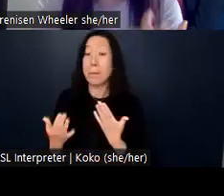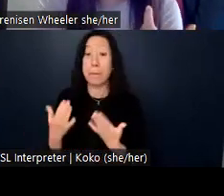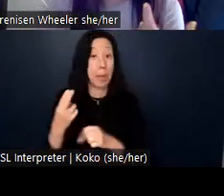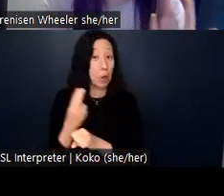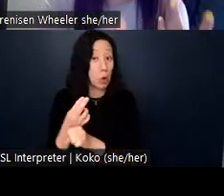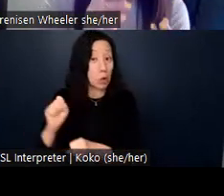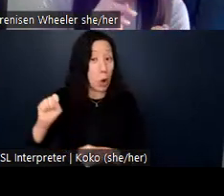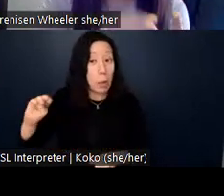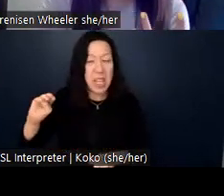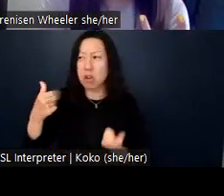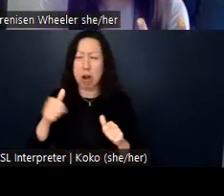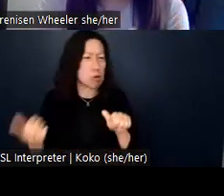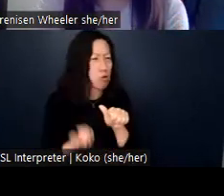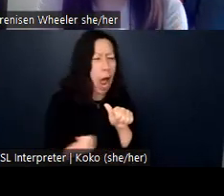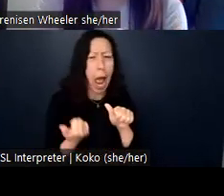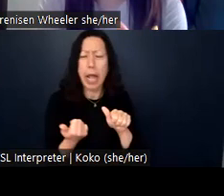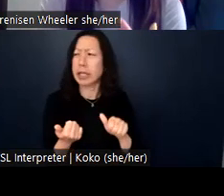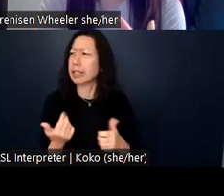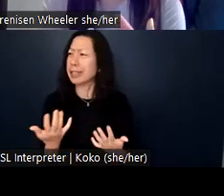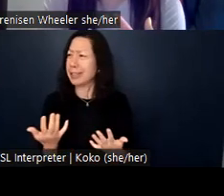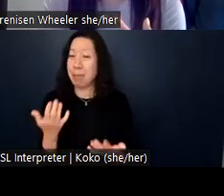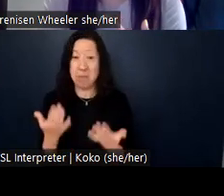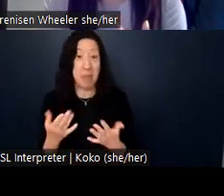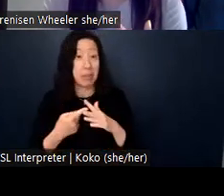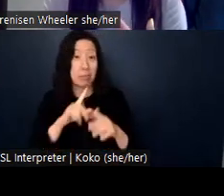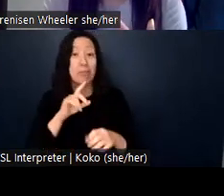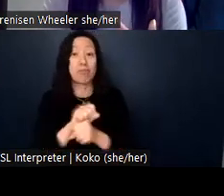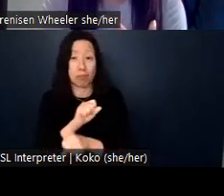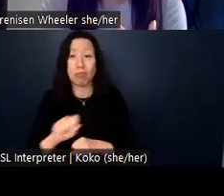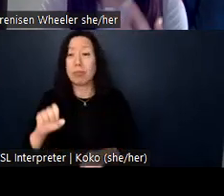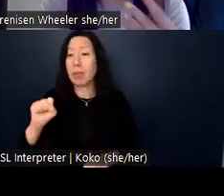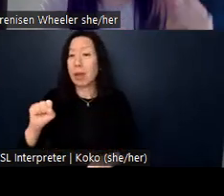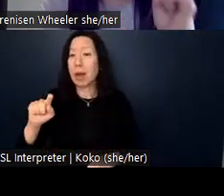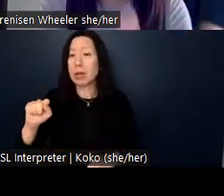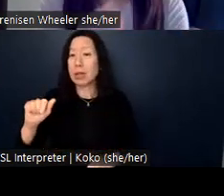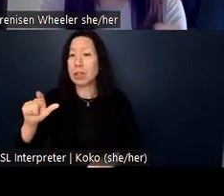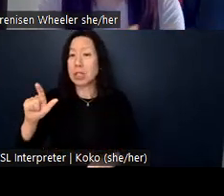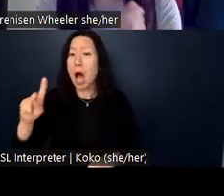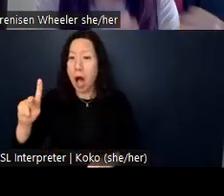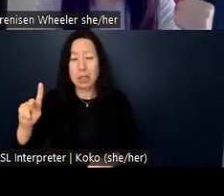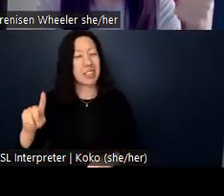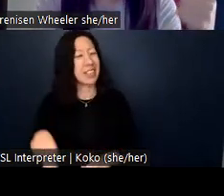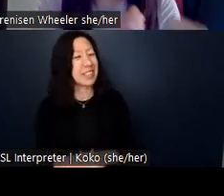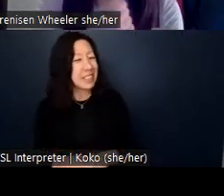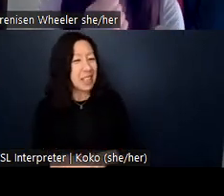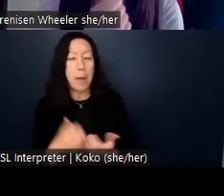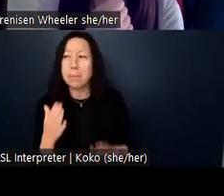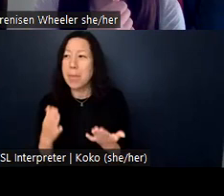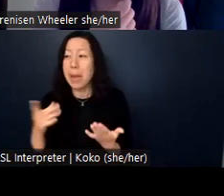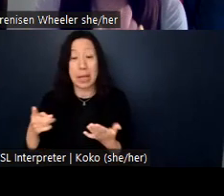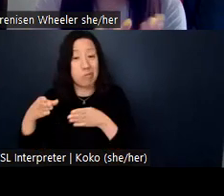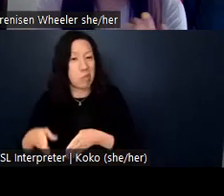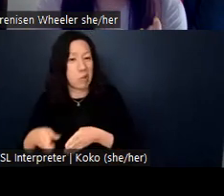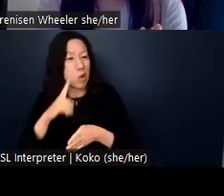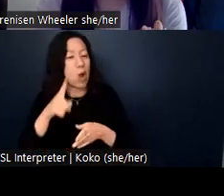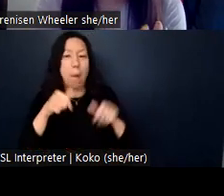to track you maybe the start stocking you. 12:51:58 Maybe they post insulting and things